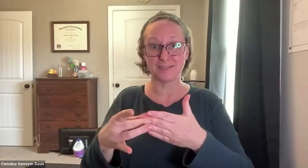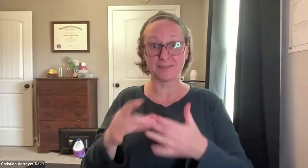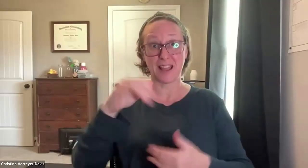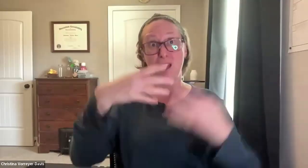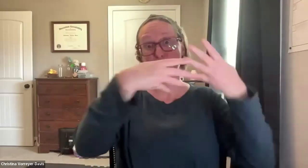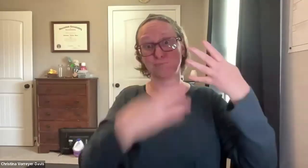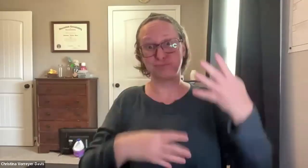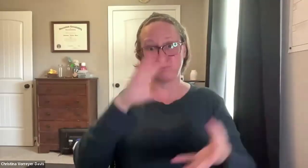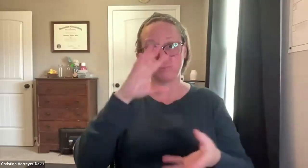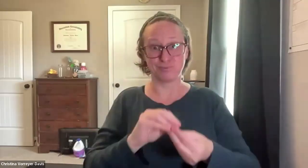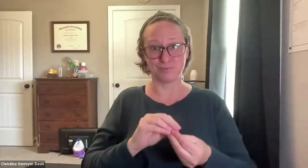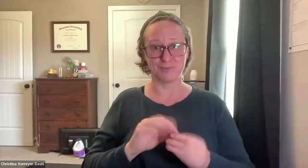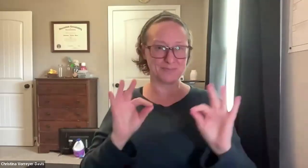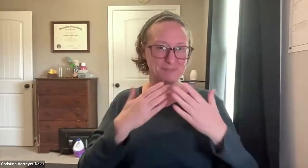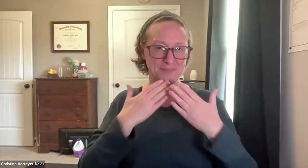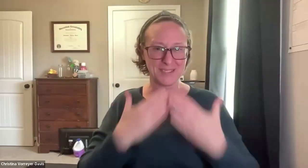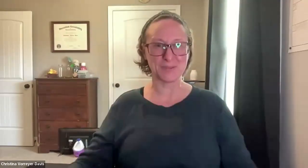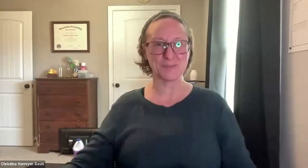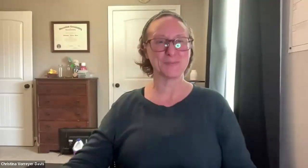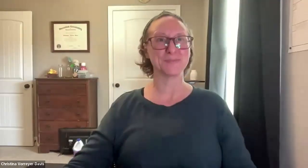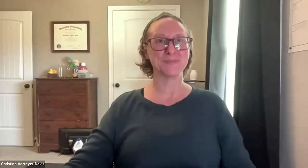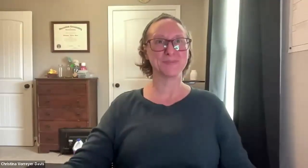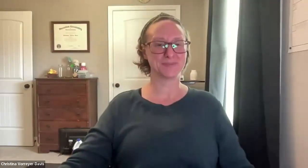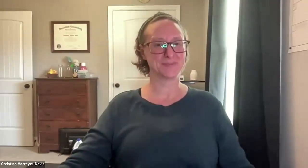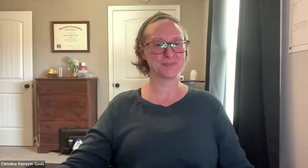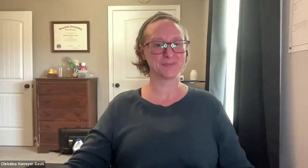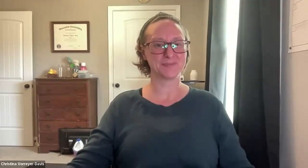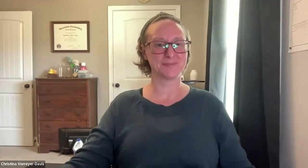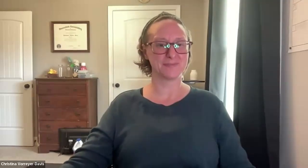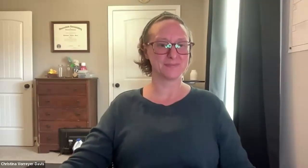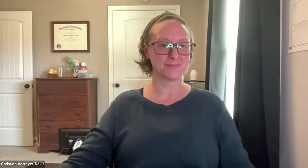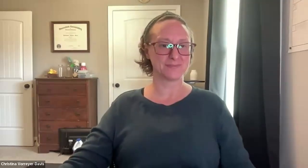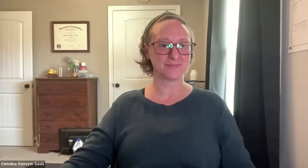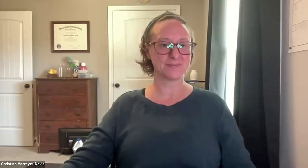And they'll recommend a parent resource guide. Thank you. That's a lot, I know.